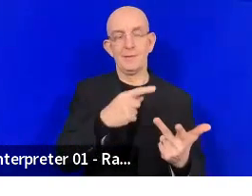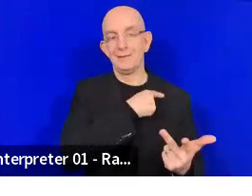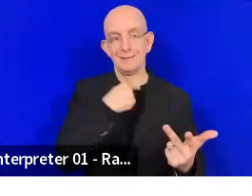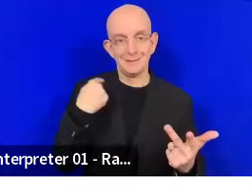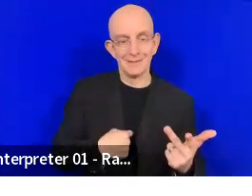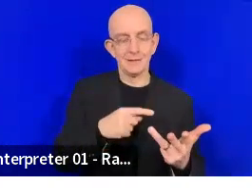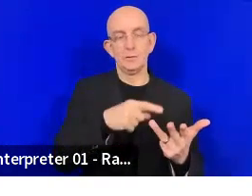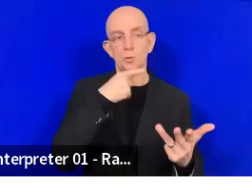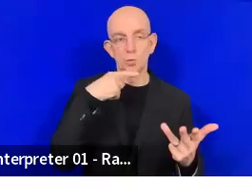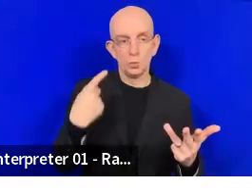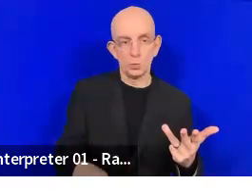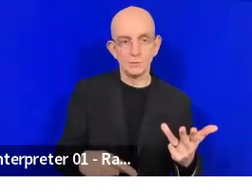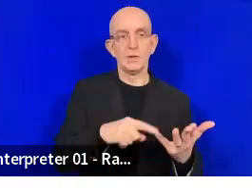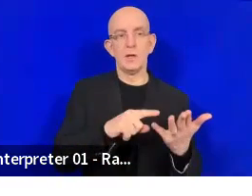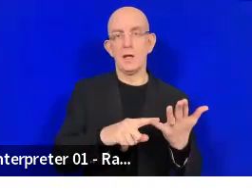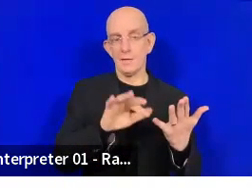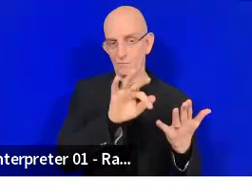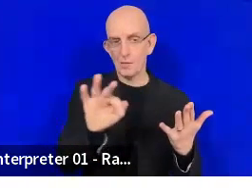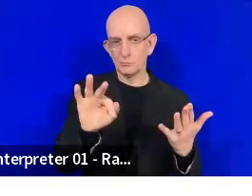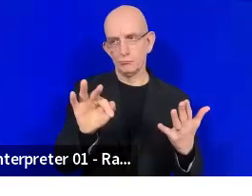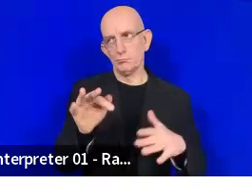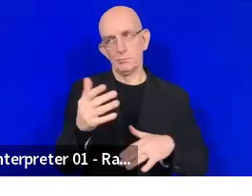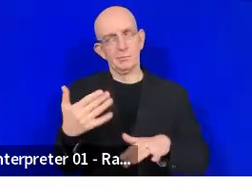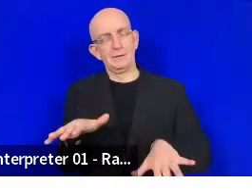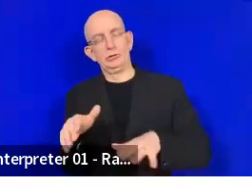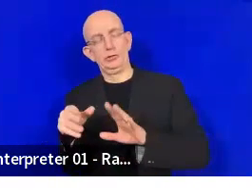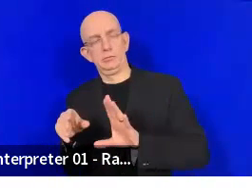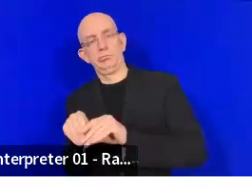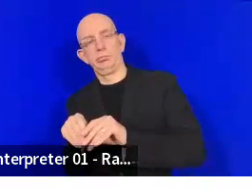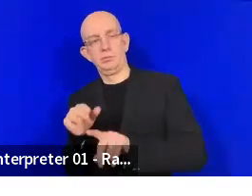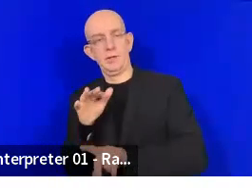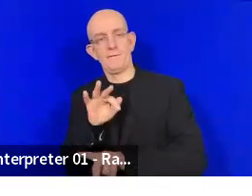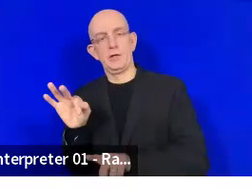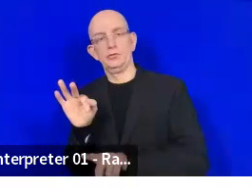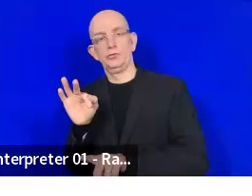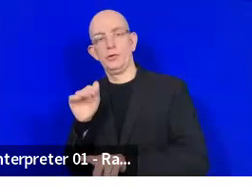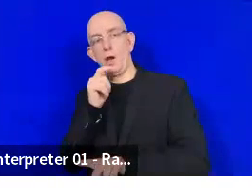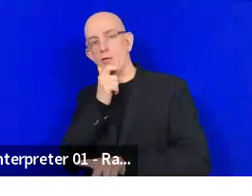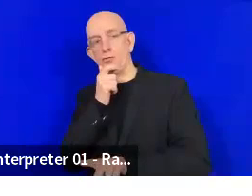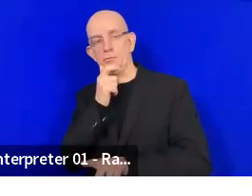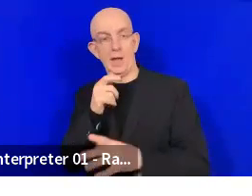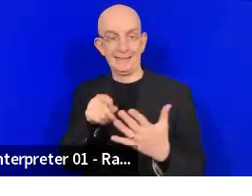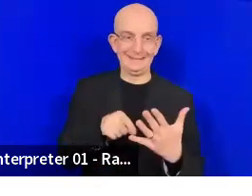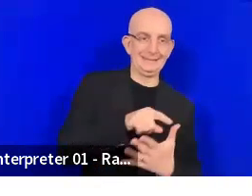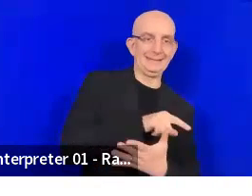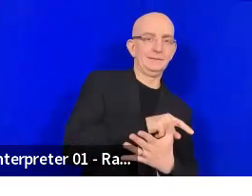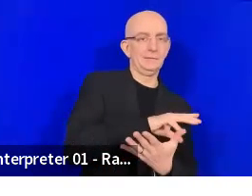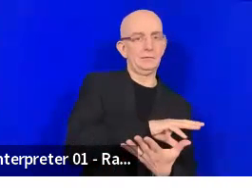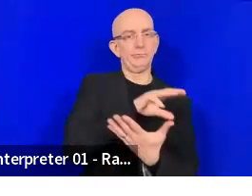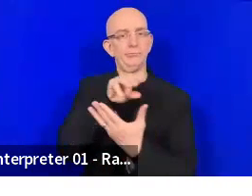we also have developed a social media toolkit that you could use to help with the dissemination,